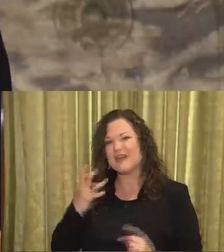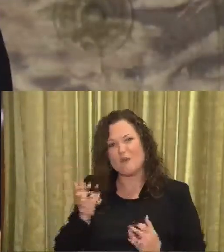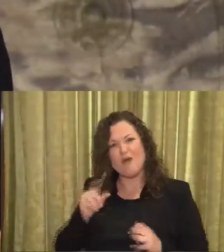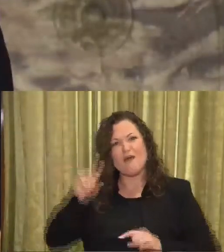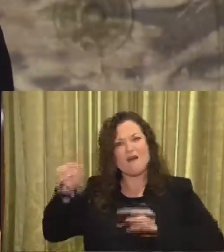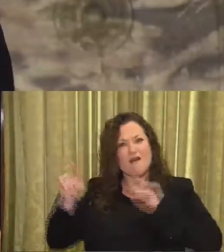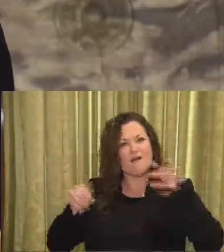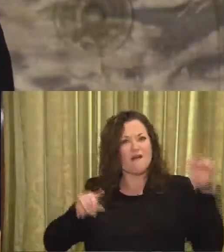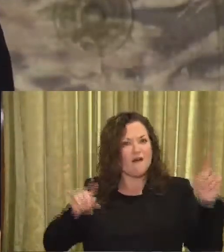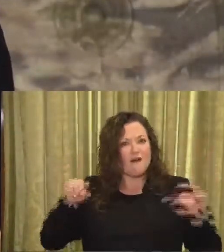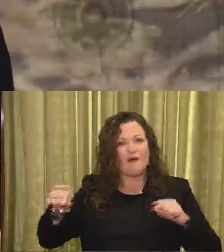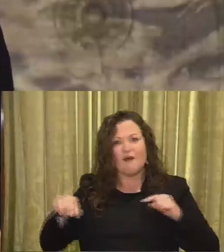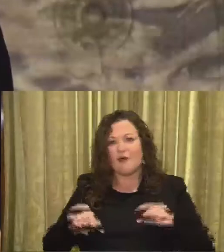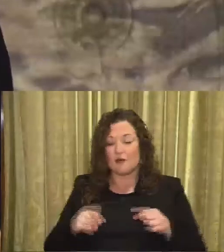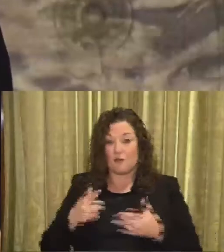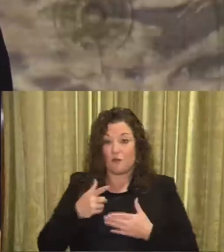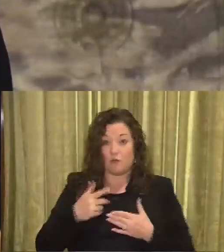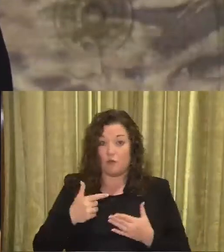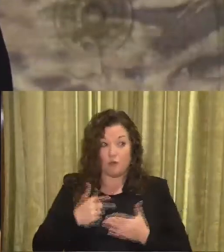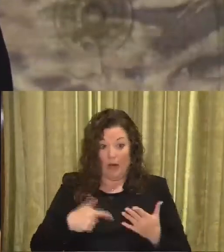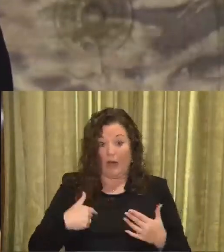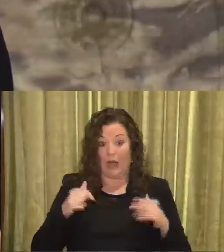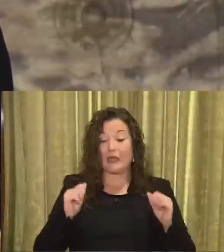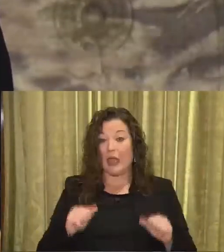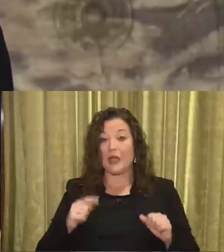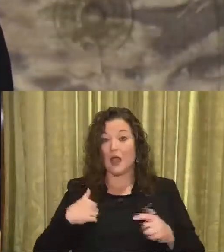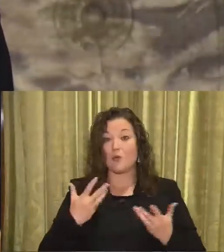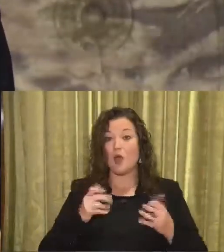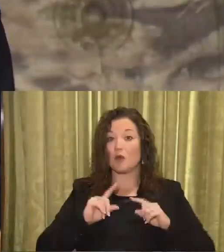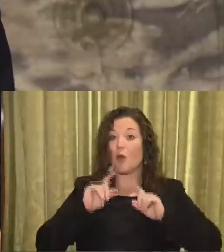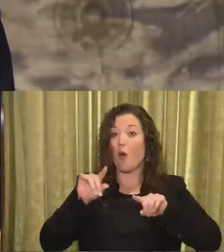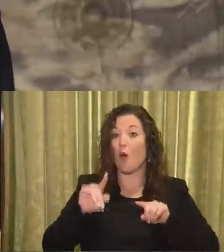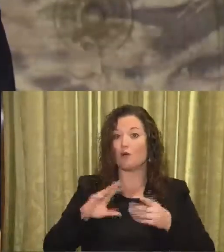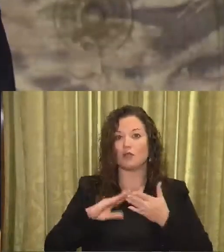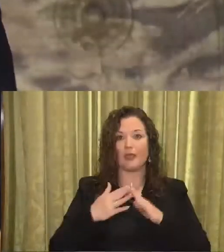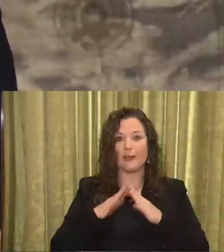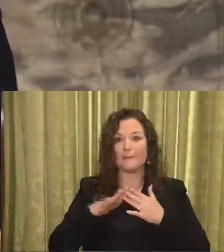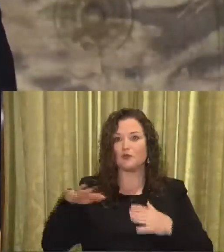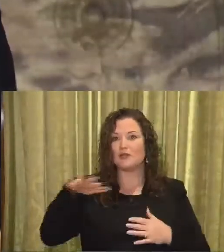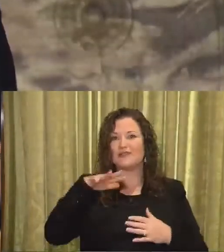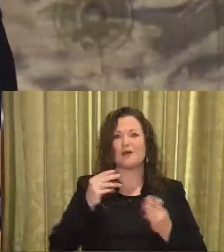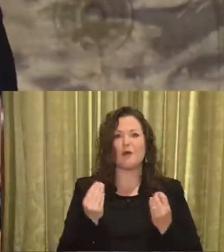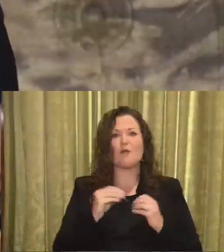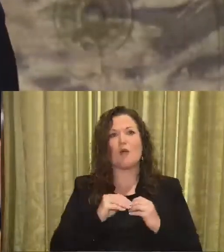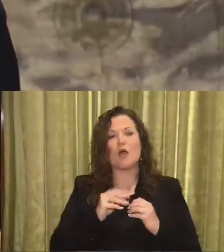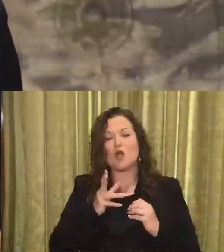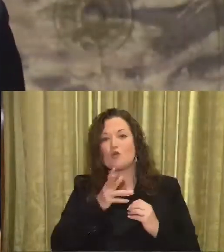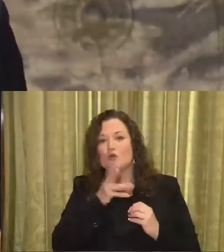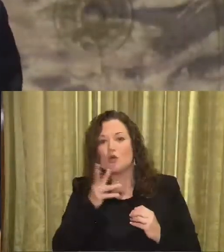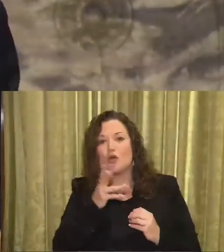extent that I can with in the communities that are more rural in nature but also have low rates.